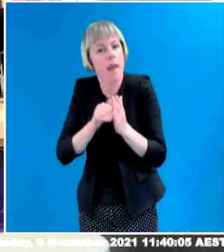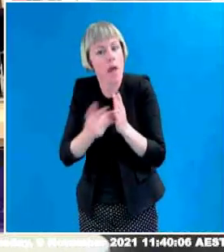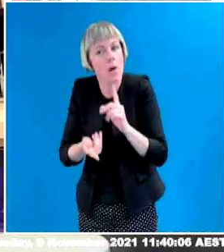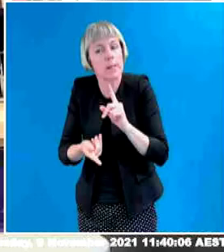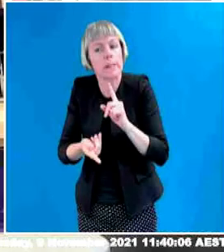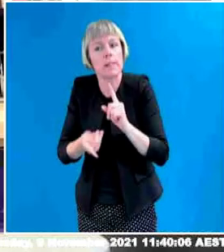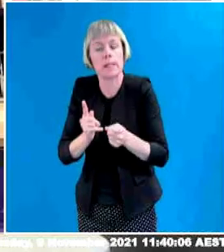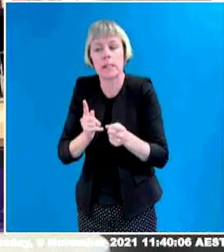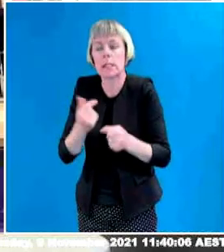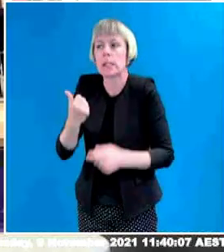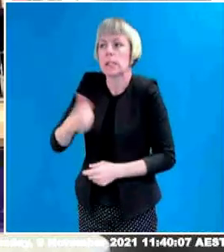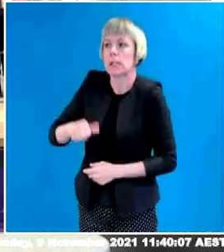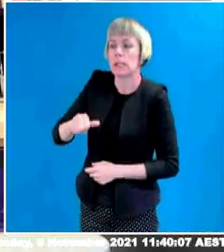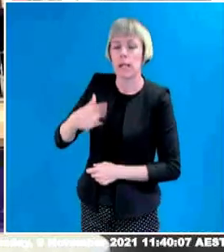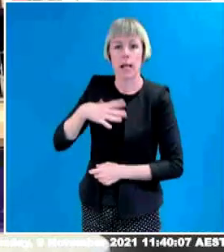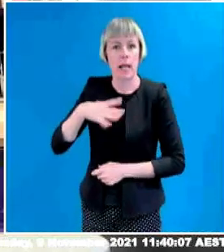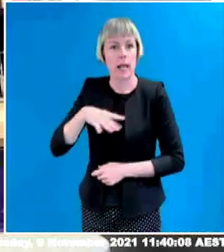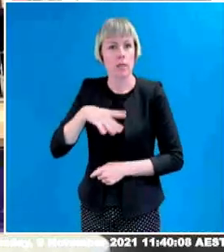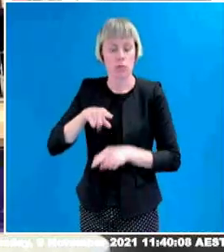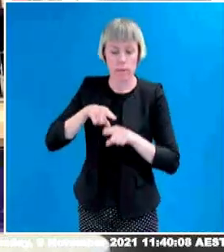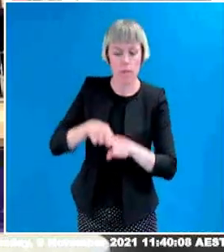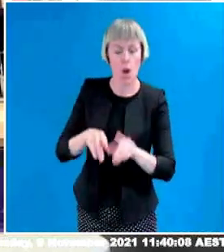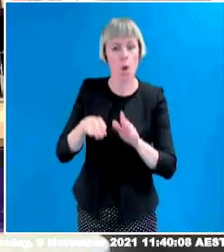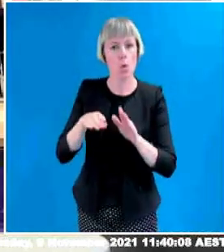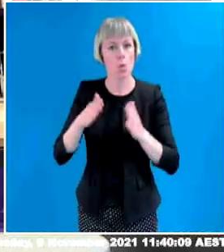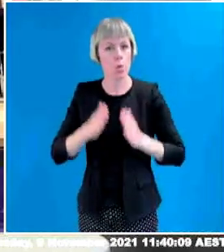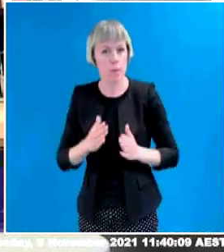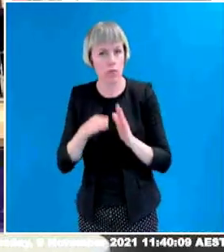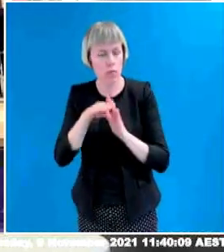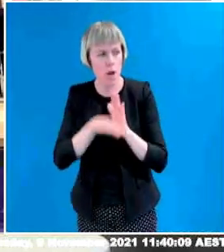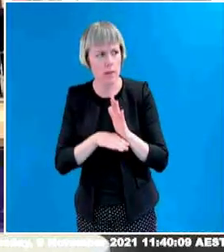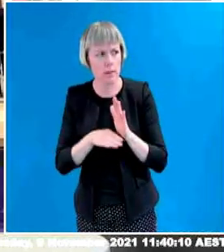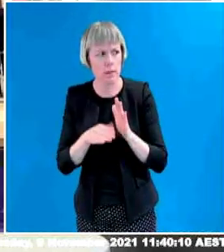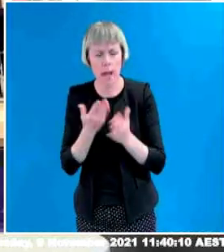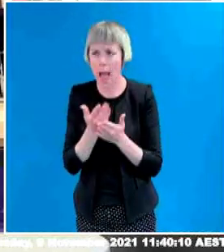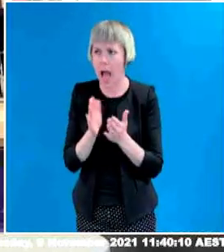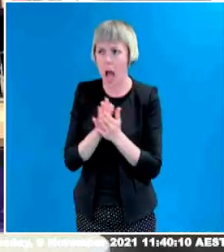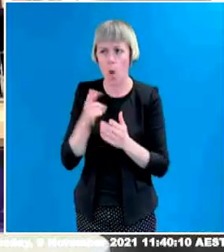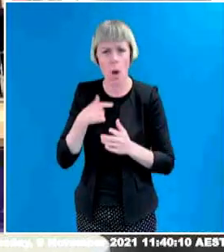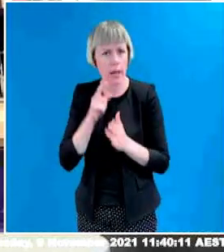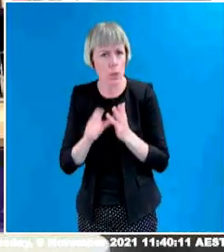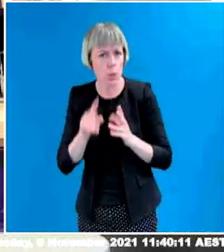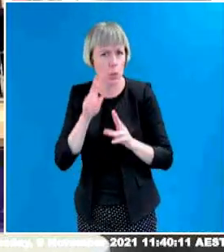understand the relevance of human rights and they are asking the question of how they do it, not why they should be doing it.